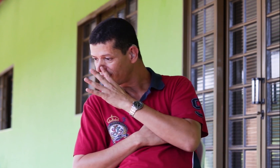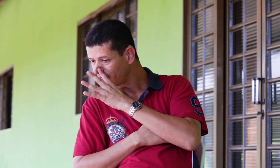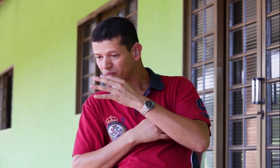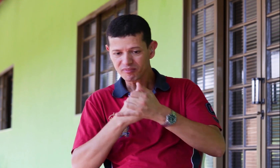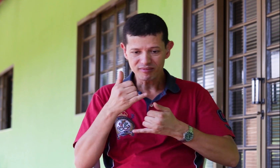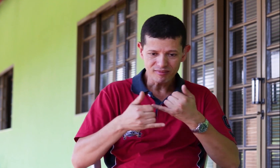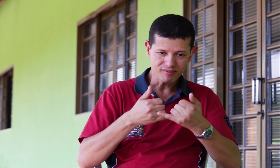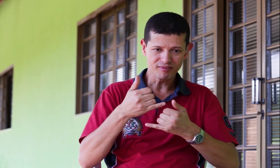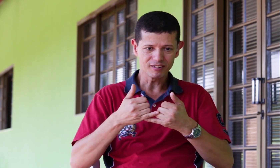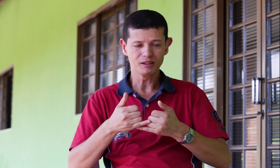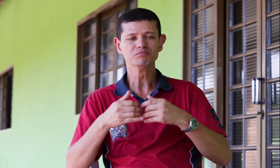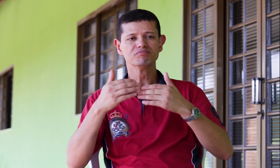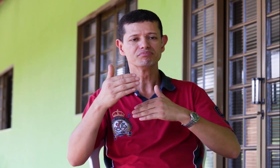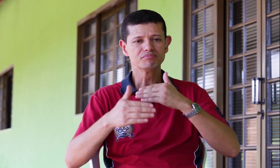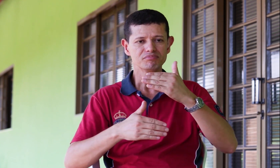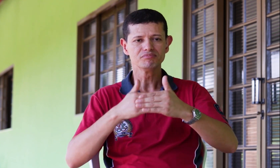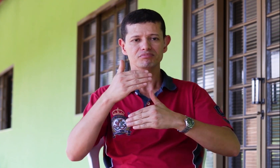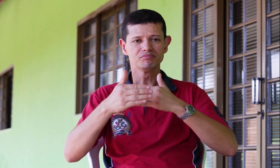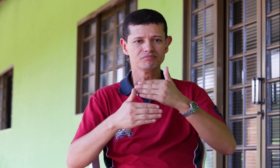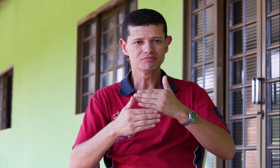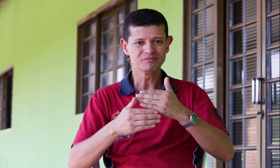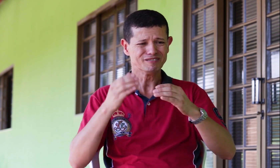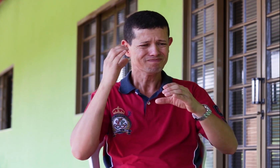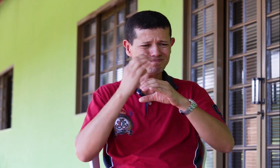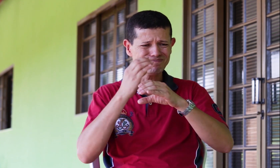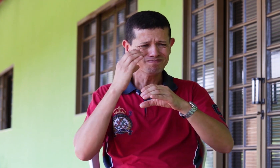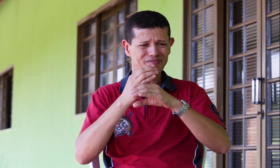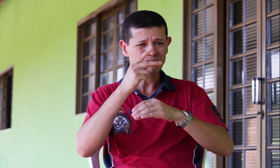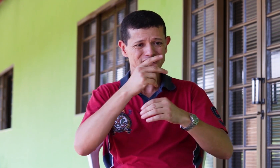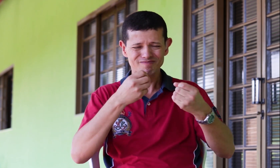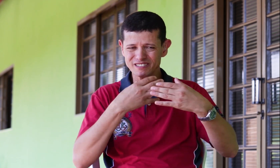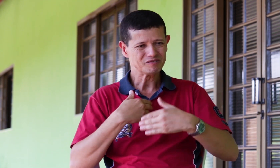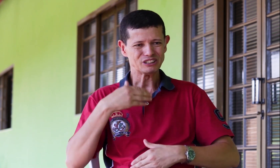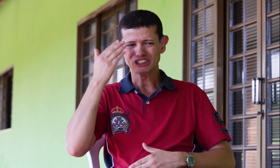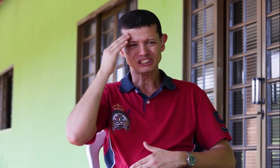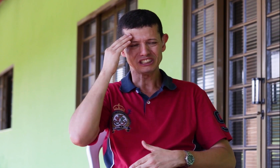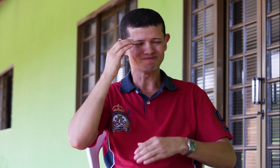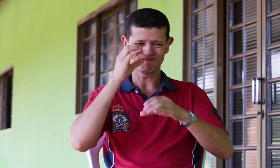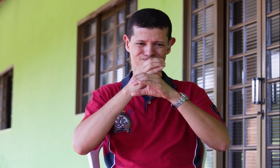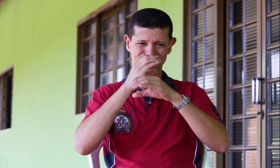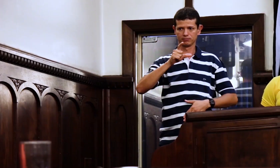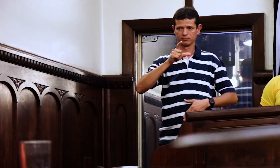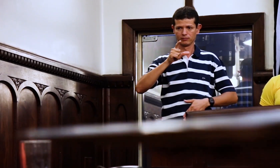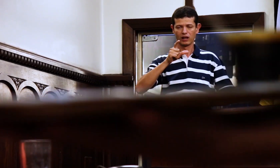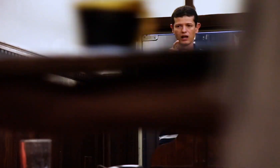Time passed and I still wasn't able to communicate. I couldn't understand anything that the teacher was speaking.